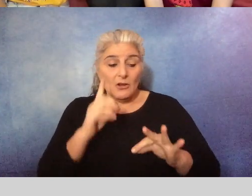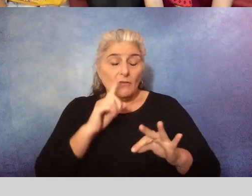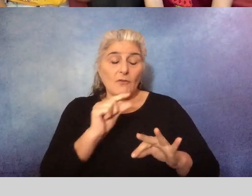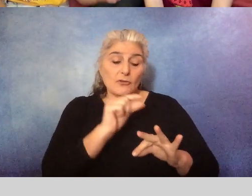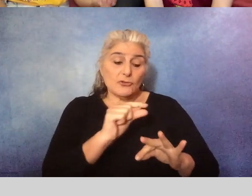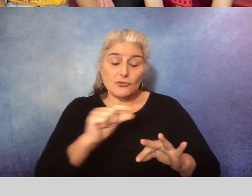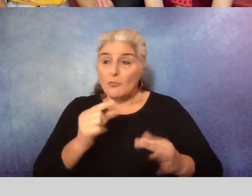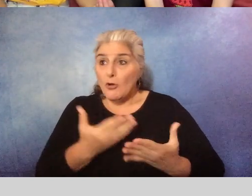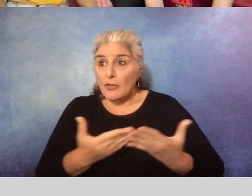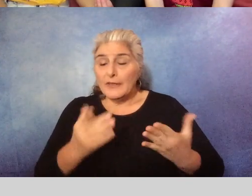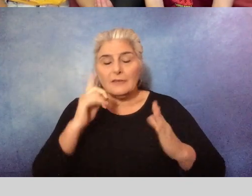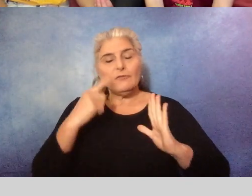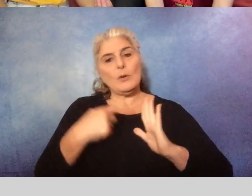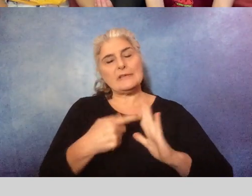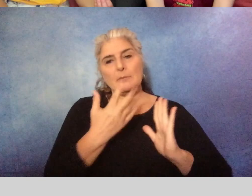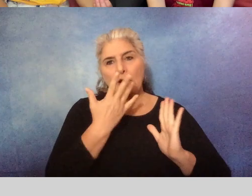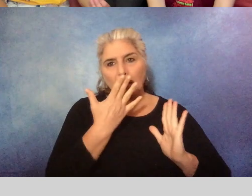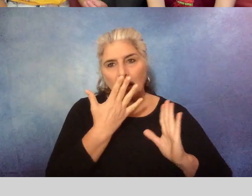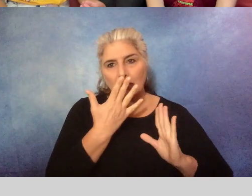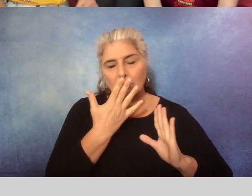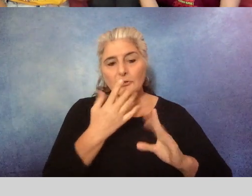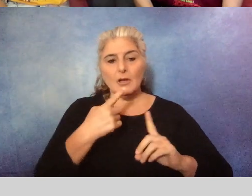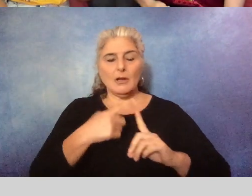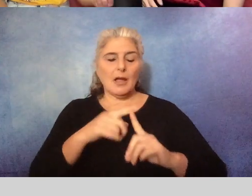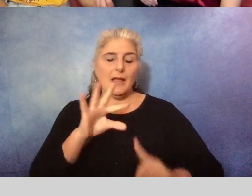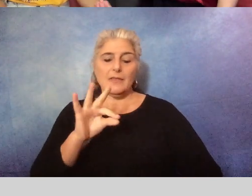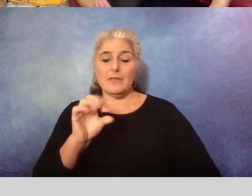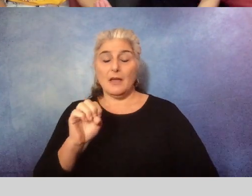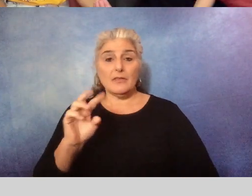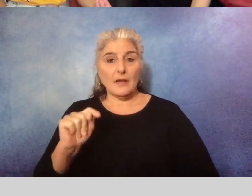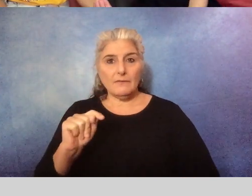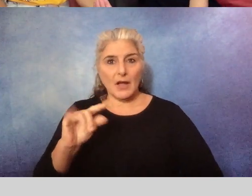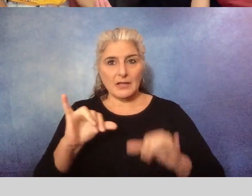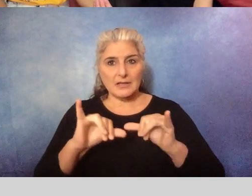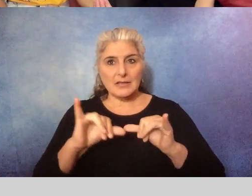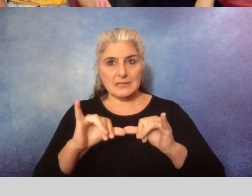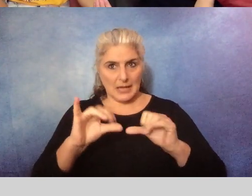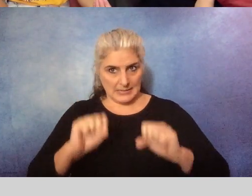like the colors we have to use and the font sizes available.